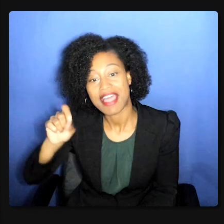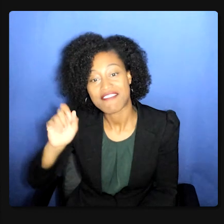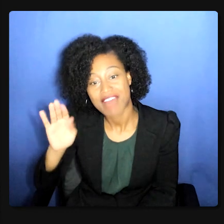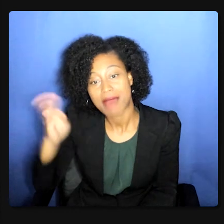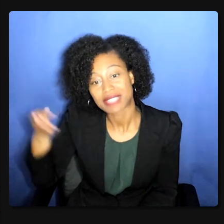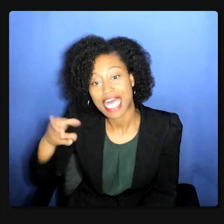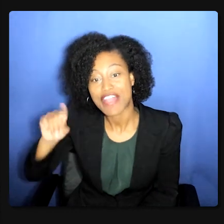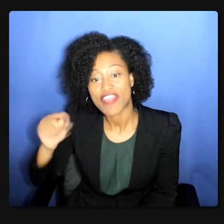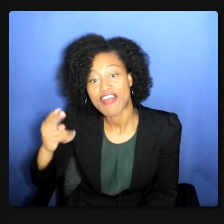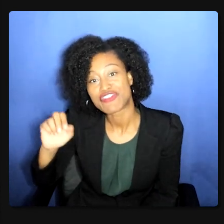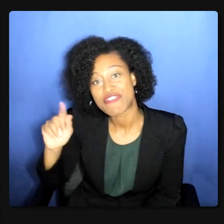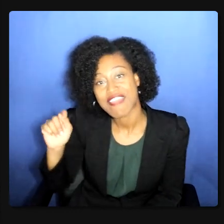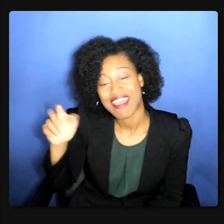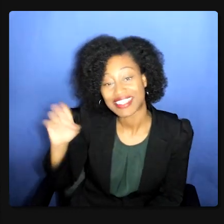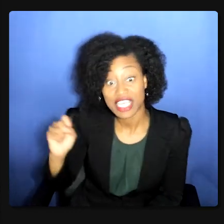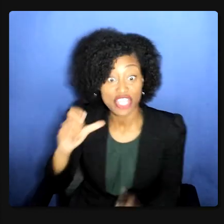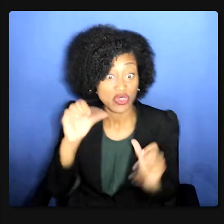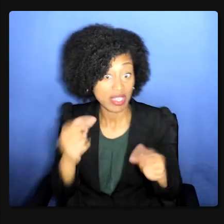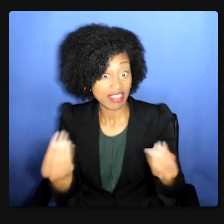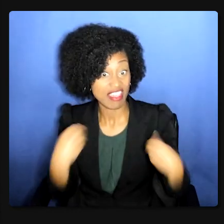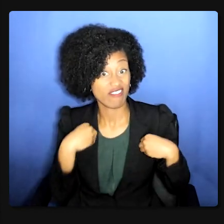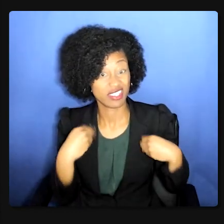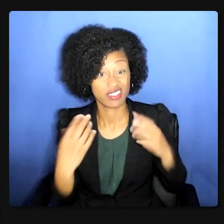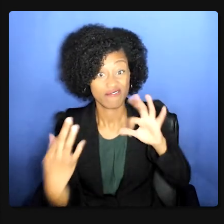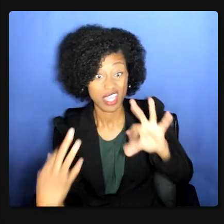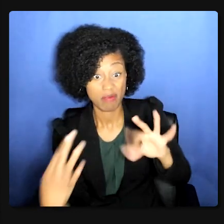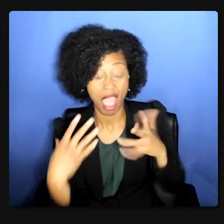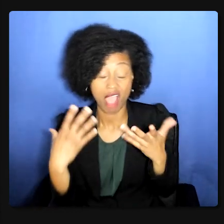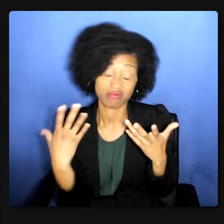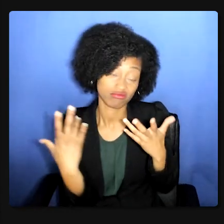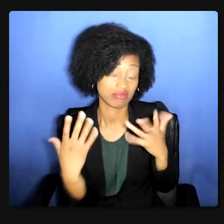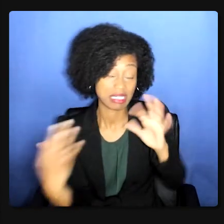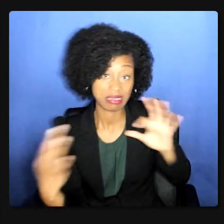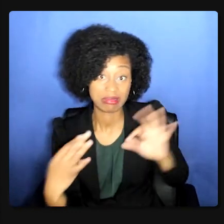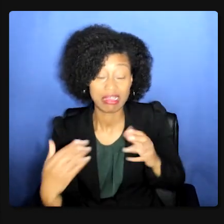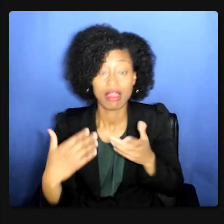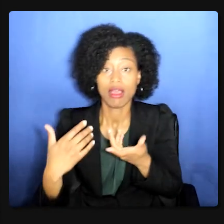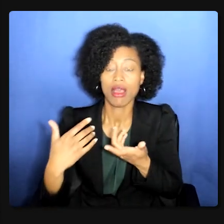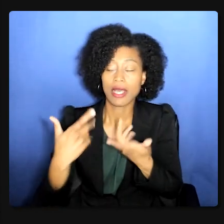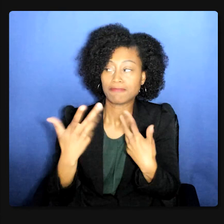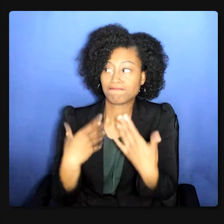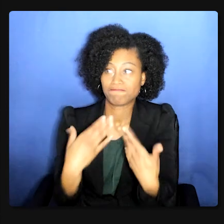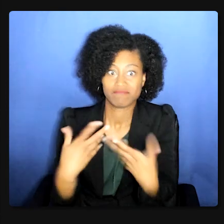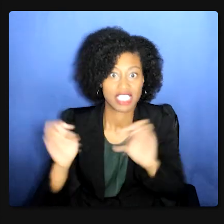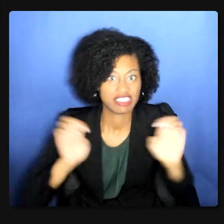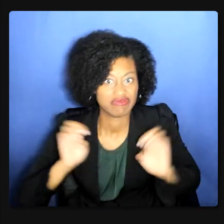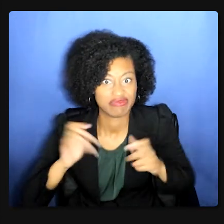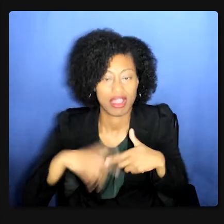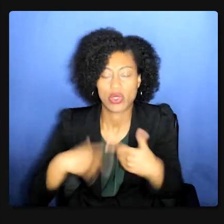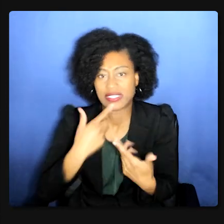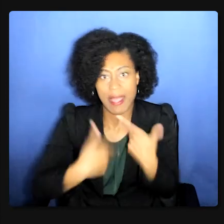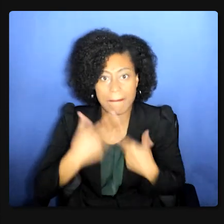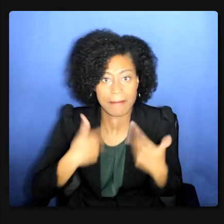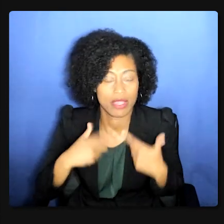[Dimitris] Yeah. You can give us feedback, you can try the project, everything. [Amie] Yeah, contribute and then keep the conversation going